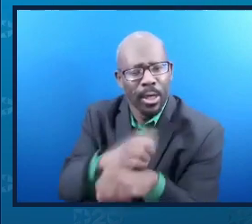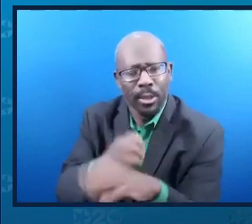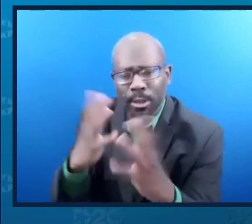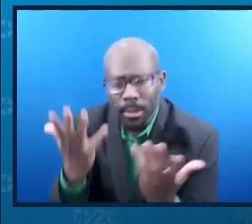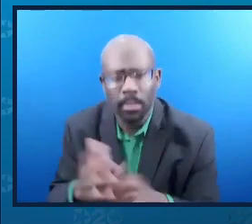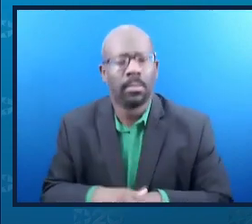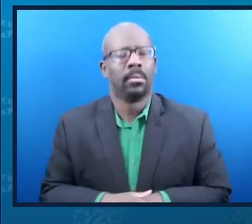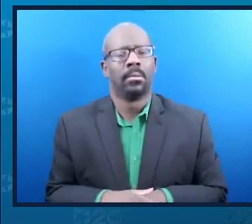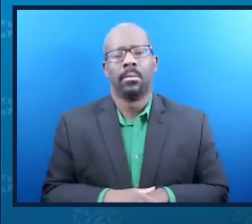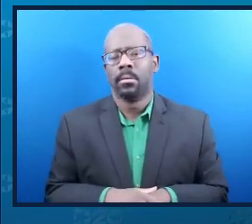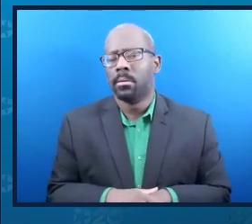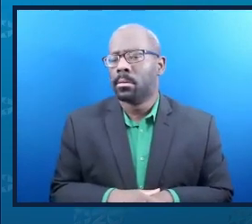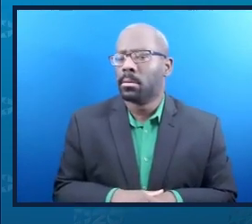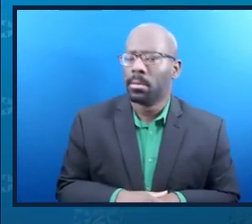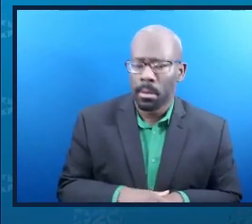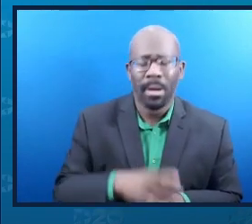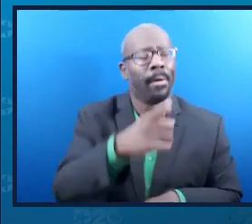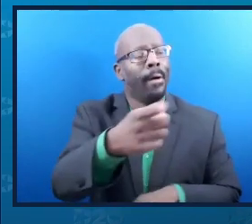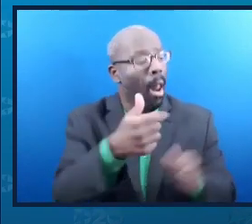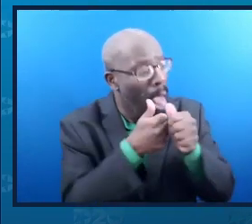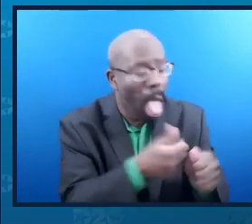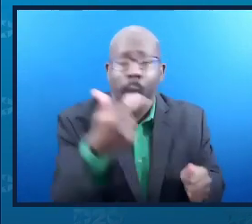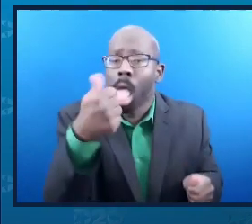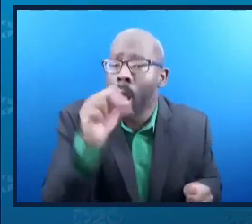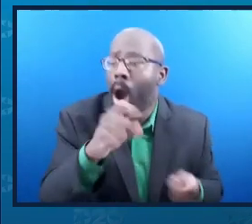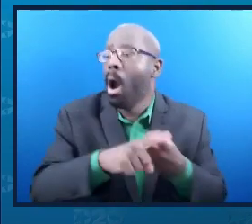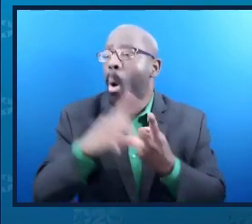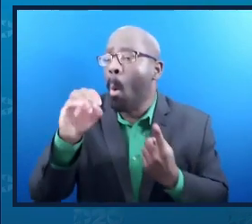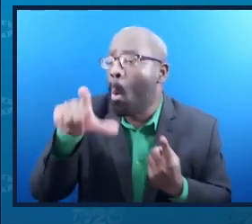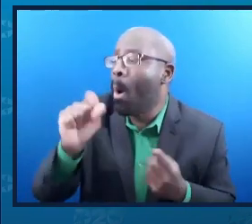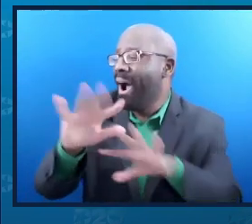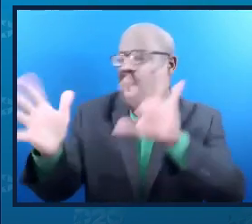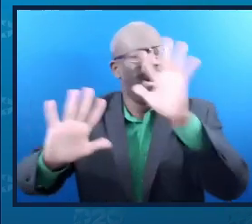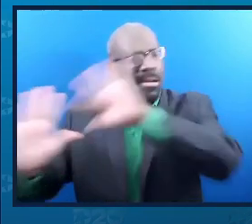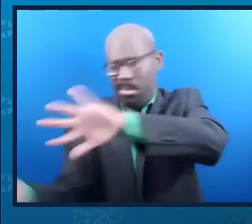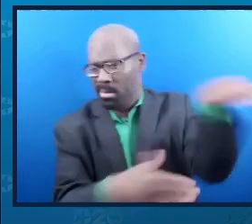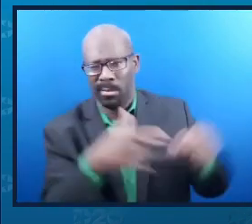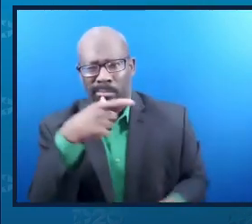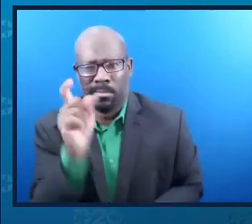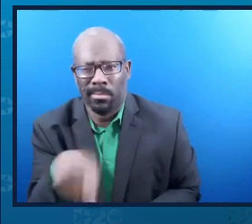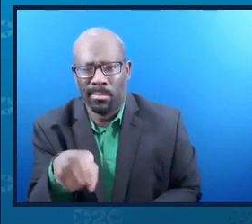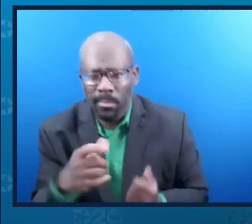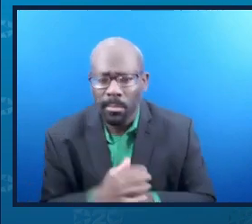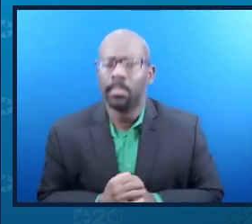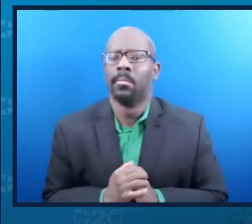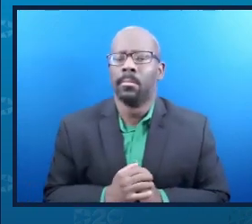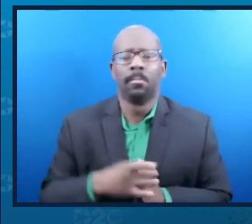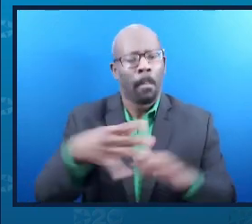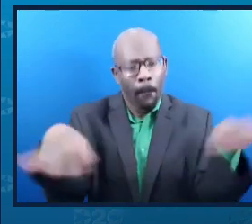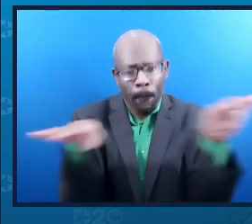MOVING AWAY FROM FOSSIL FUELS AND BEING HIGHLY COMPETITIVE. WE NEED TO LAY OUR PACIFIC